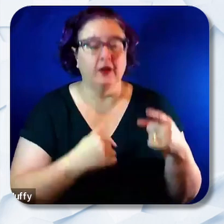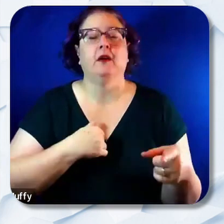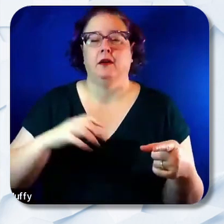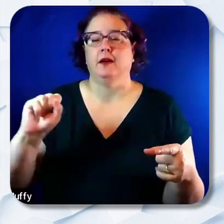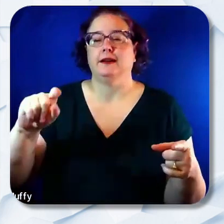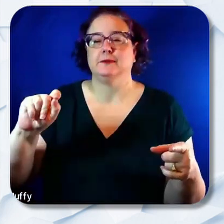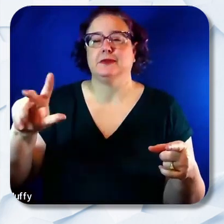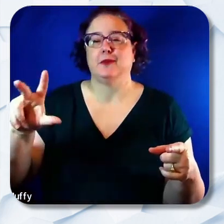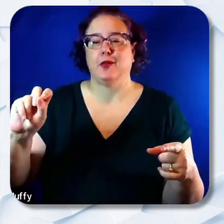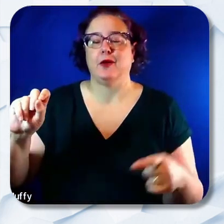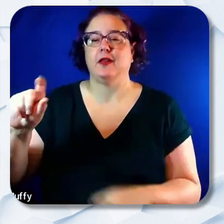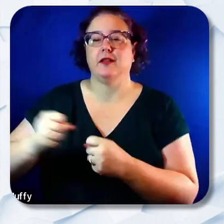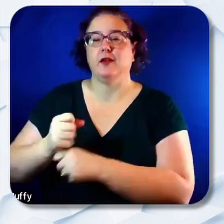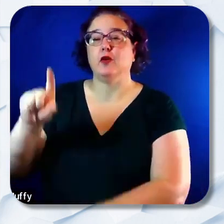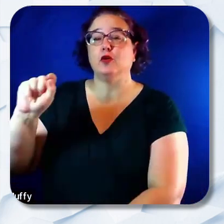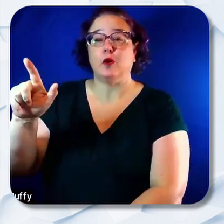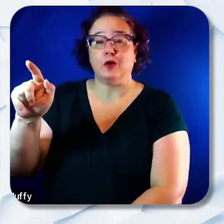Now let's go over some useful web pages.